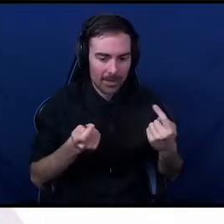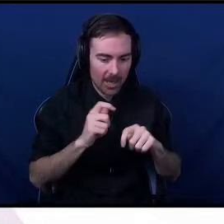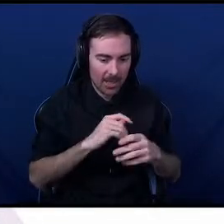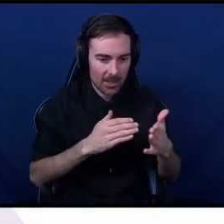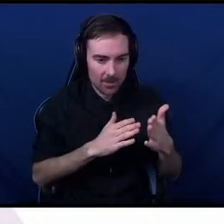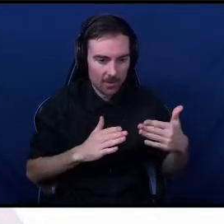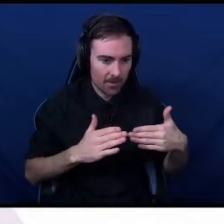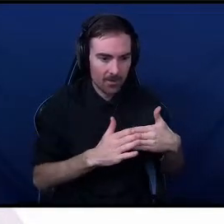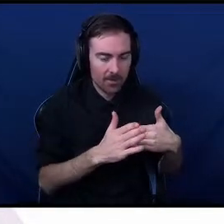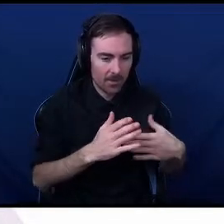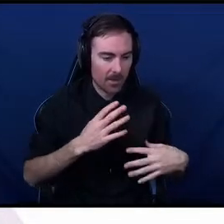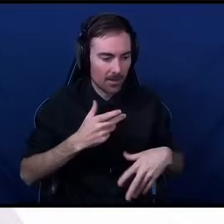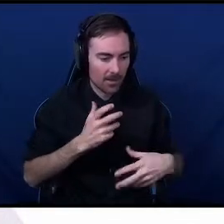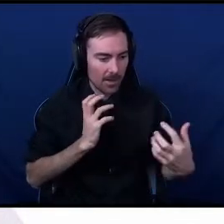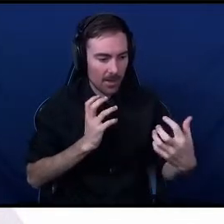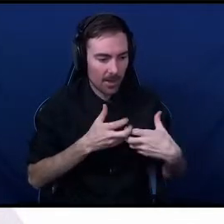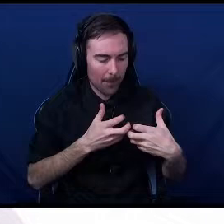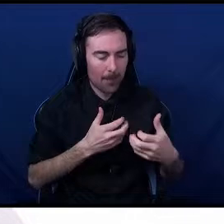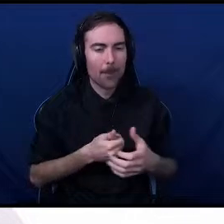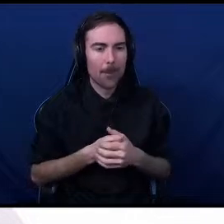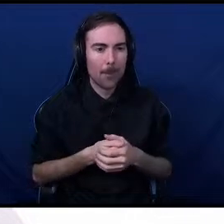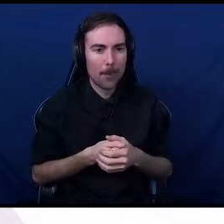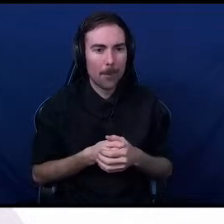and pay that you touched on a really interesting point around